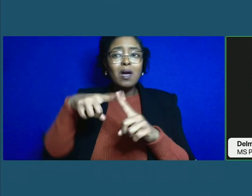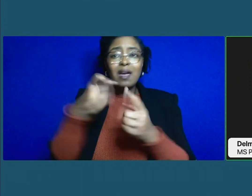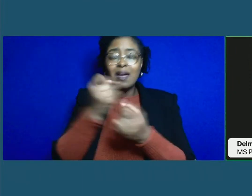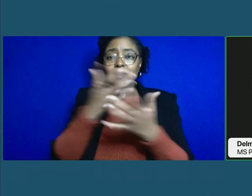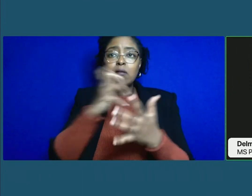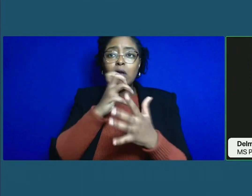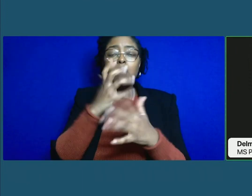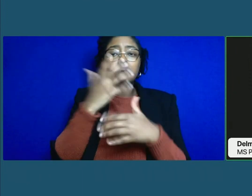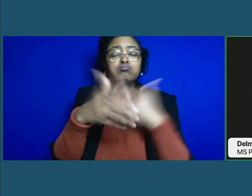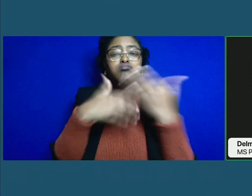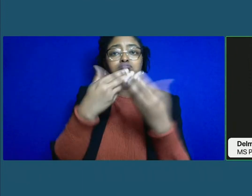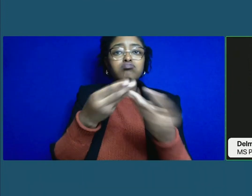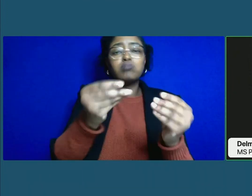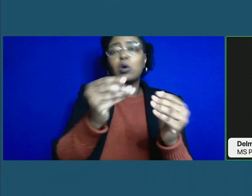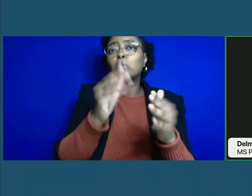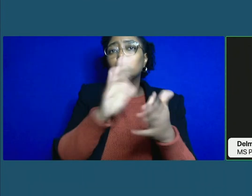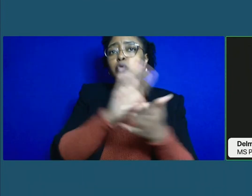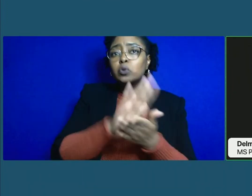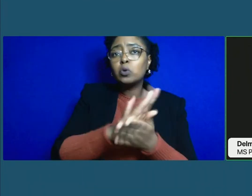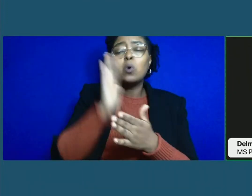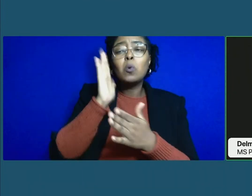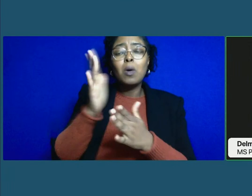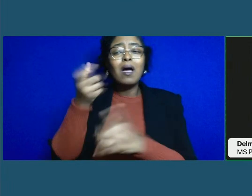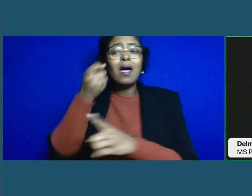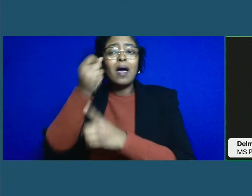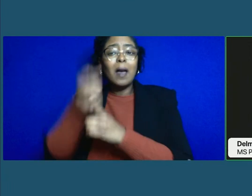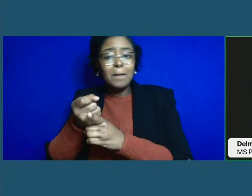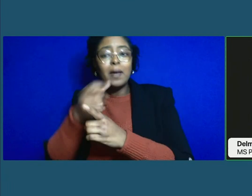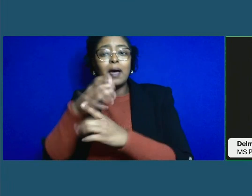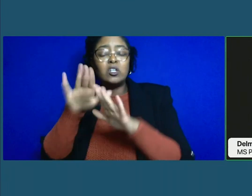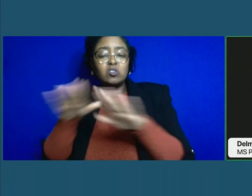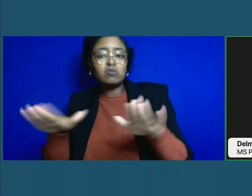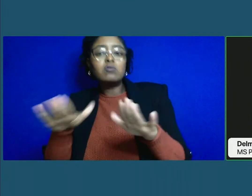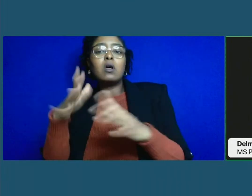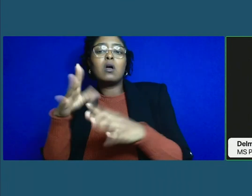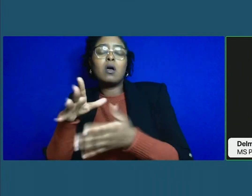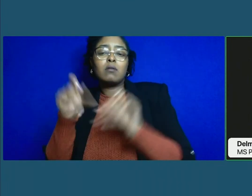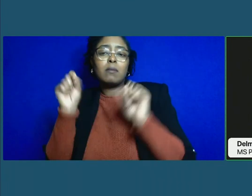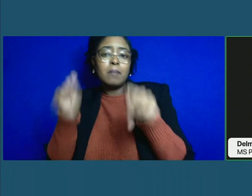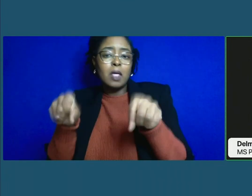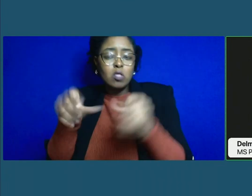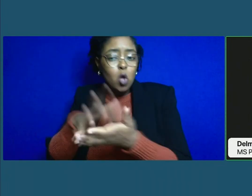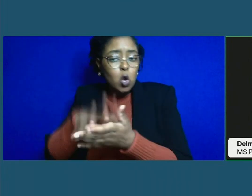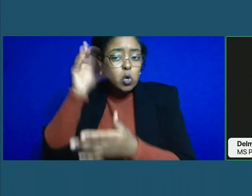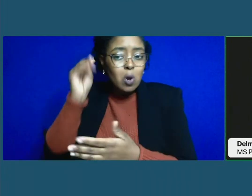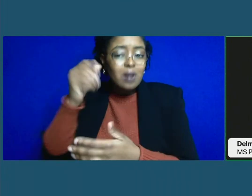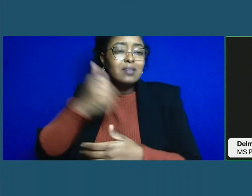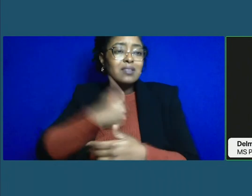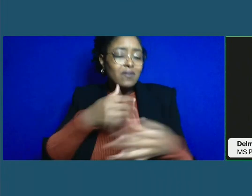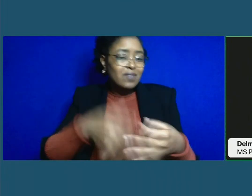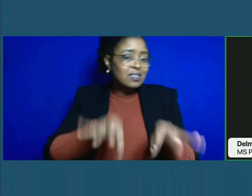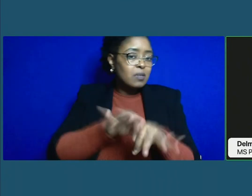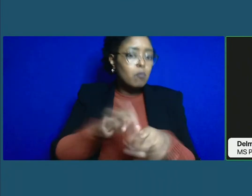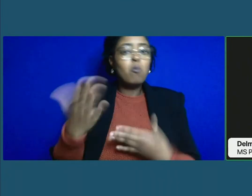to learn and think differently. But when things aren't going well at school, it affect your